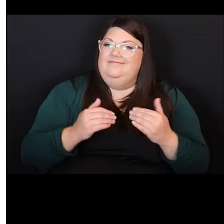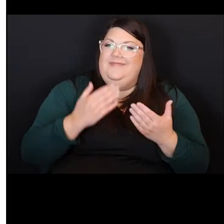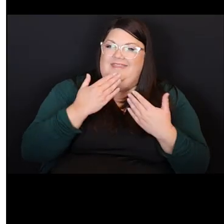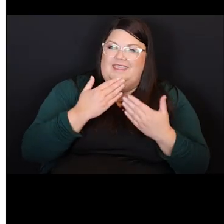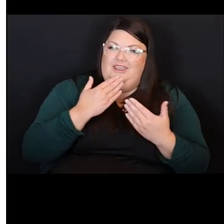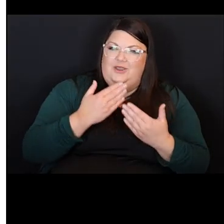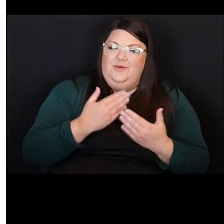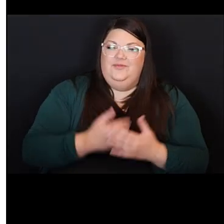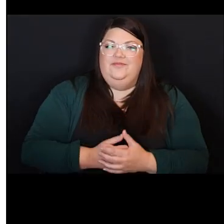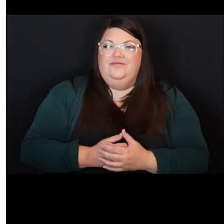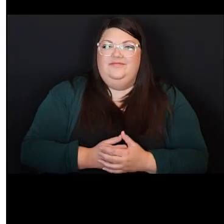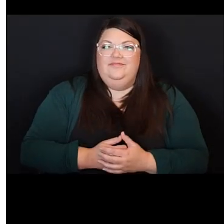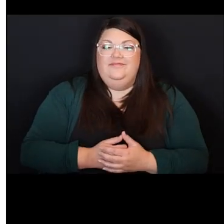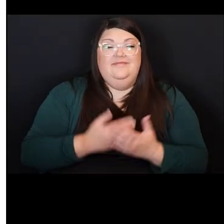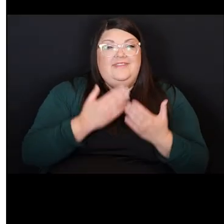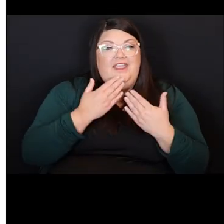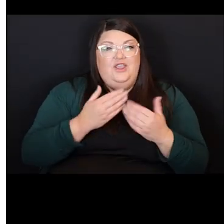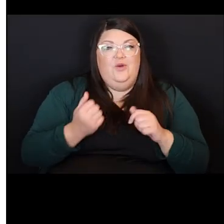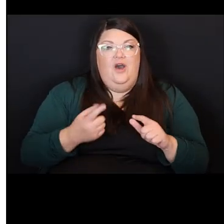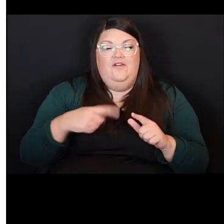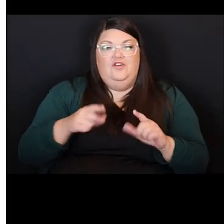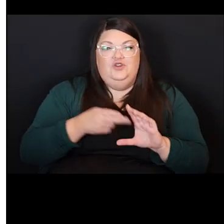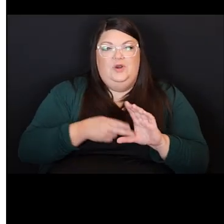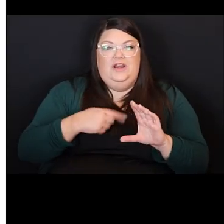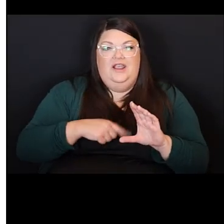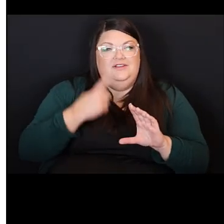Slide 18, Thank you. Thank you all for joining